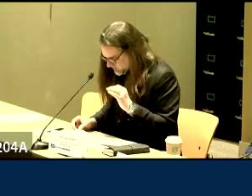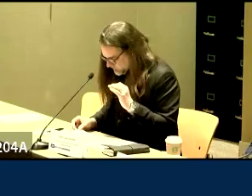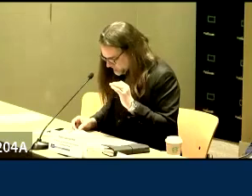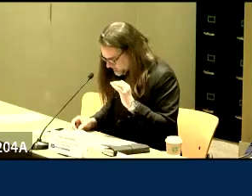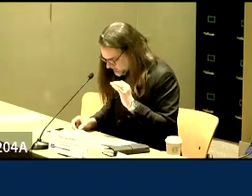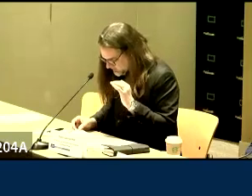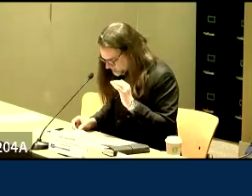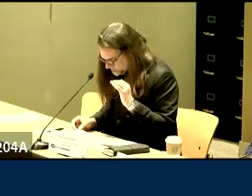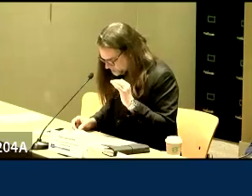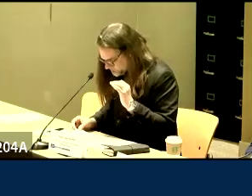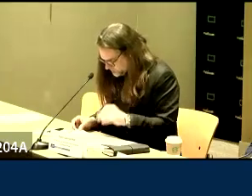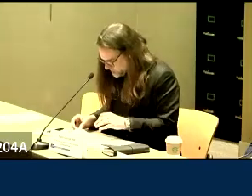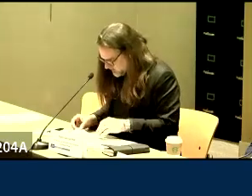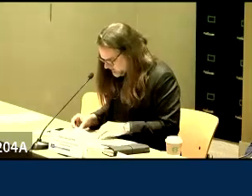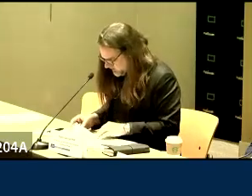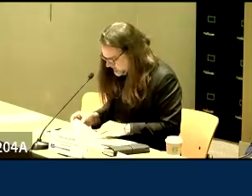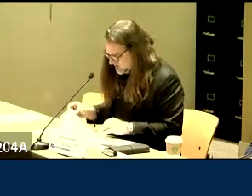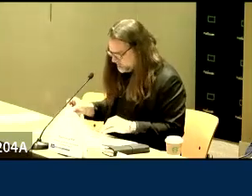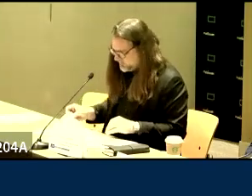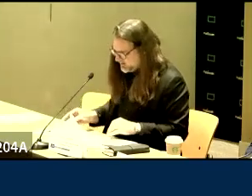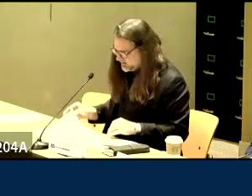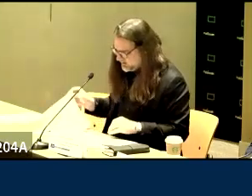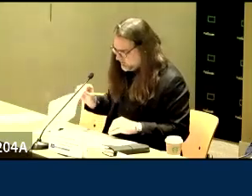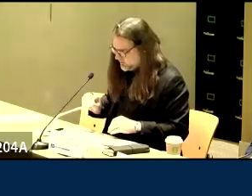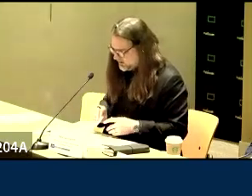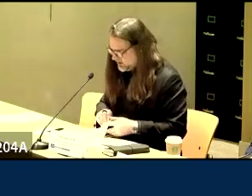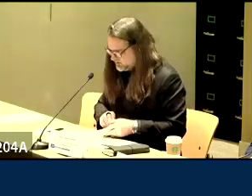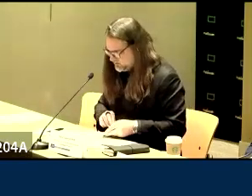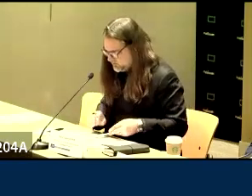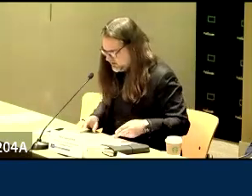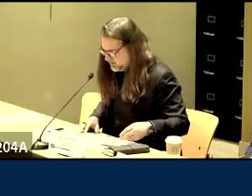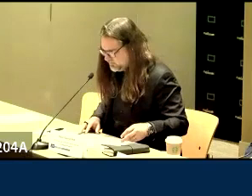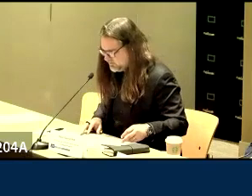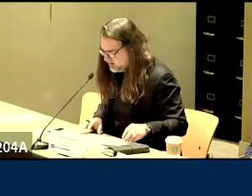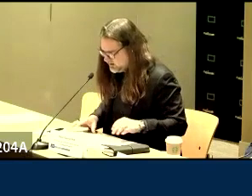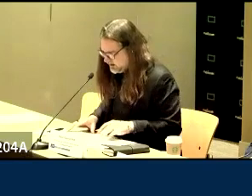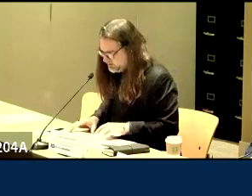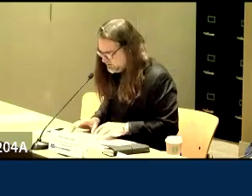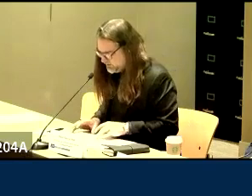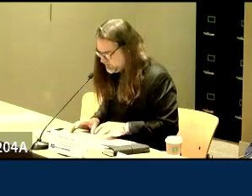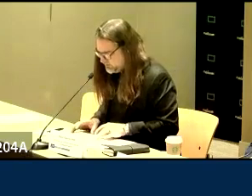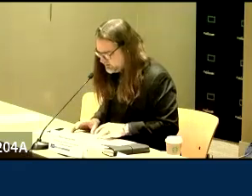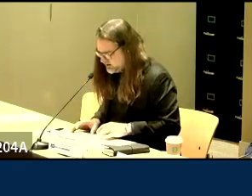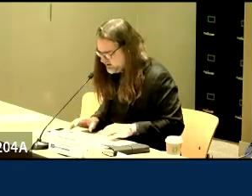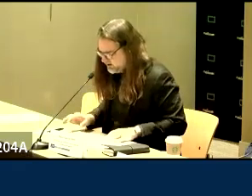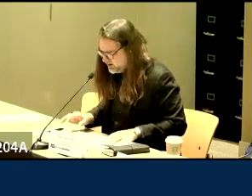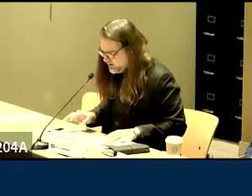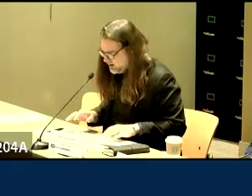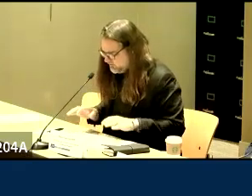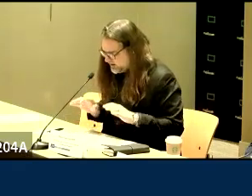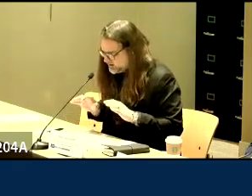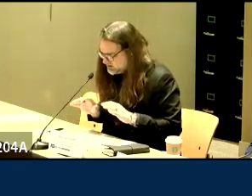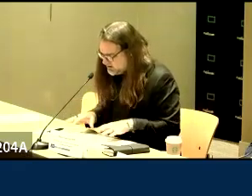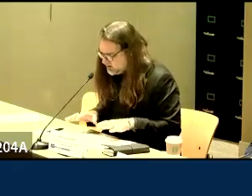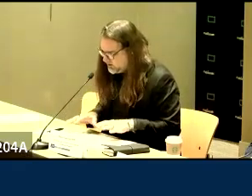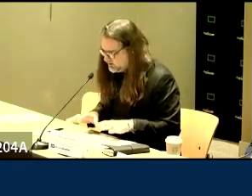And so -- and finally, what I'd like to end with, though, too, is that by continuing